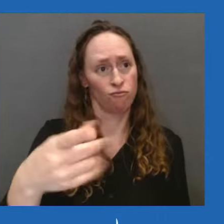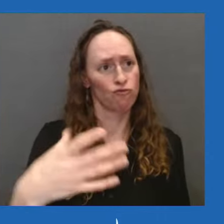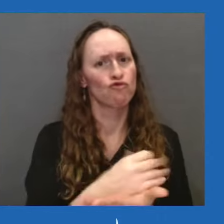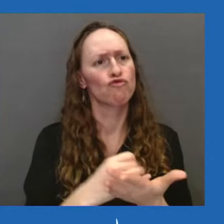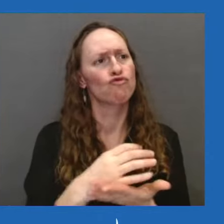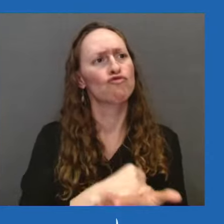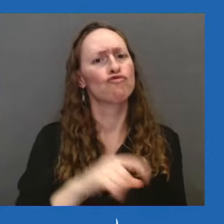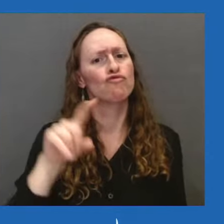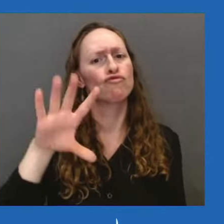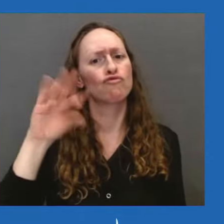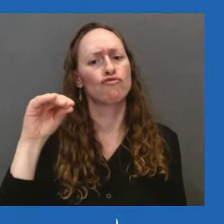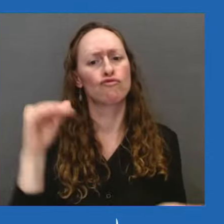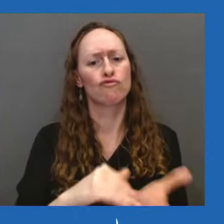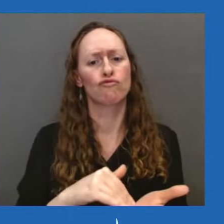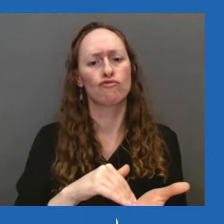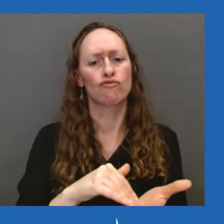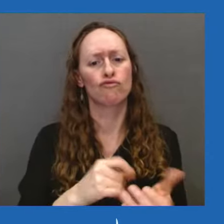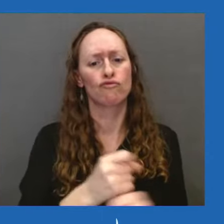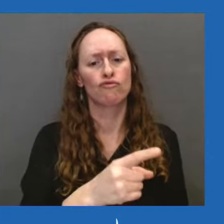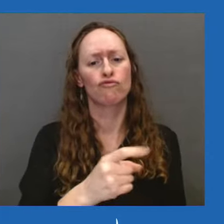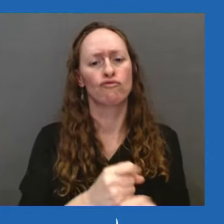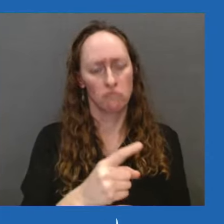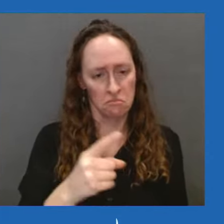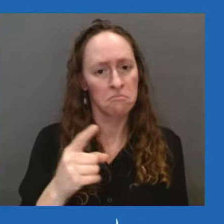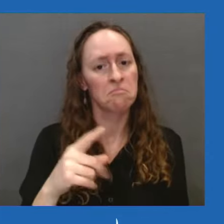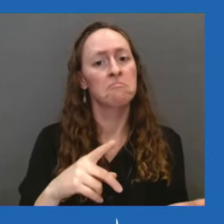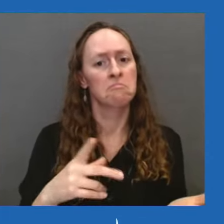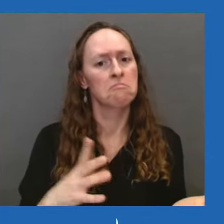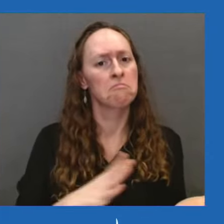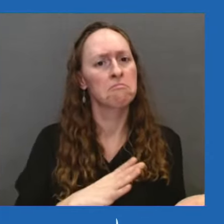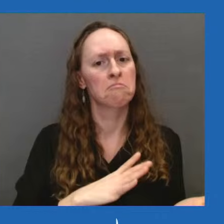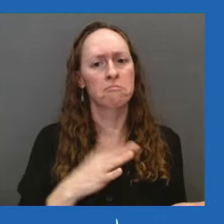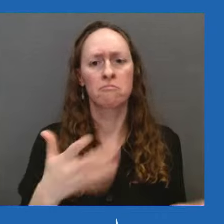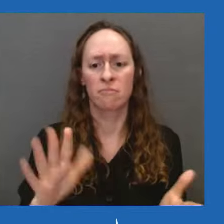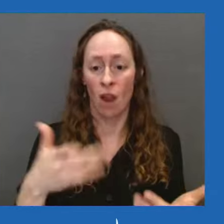Just 25 percent. It's still 10 percent lower than the top rate.